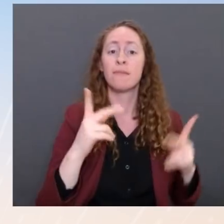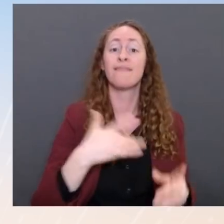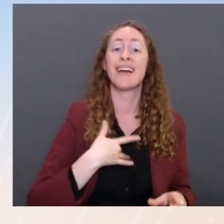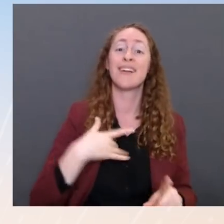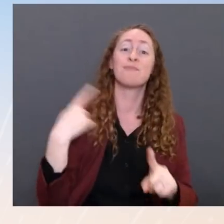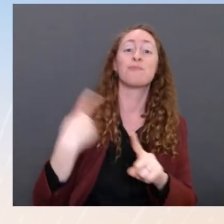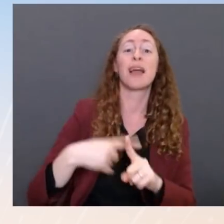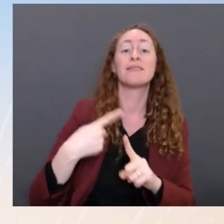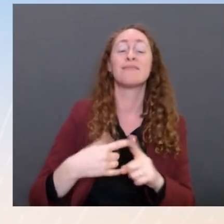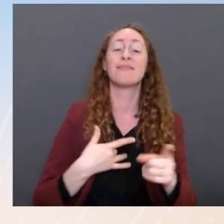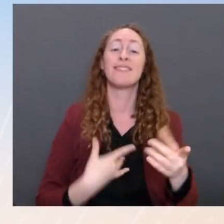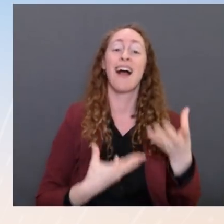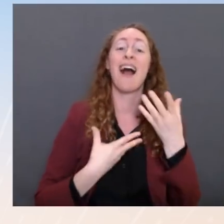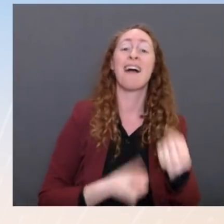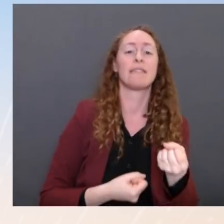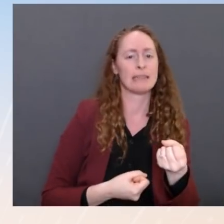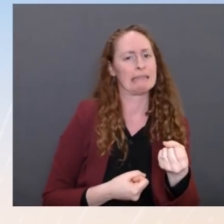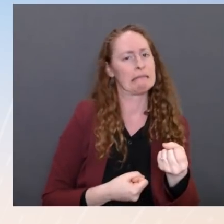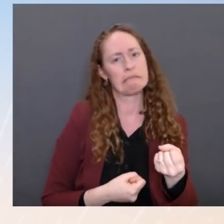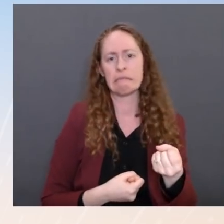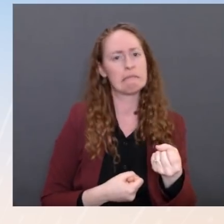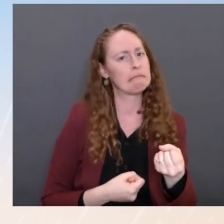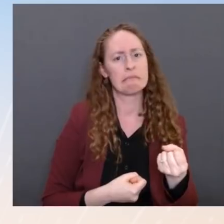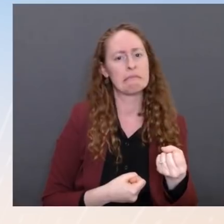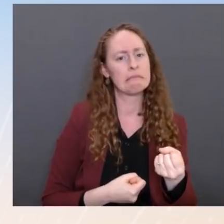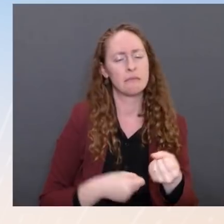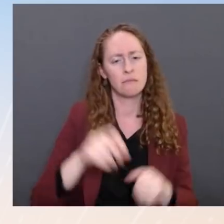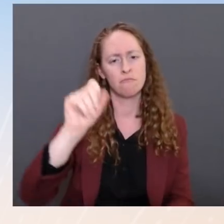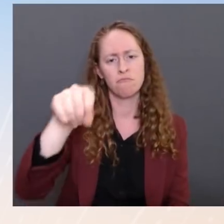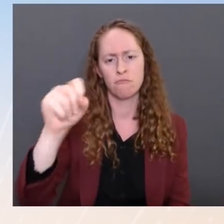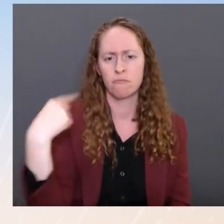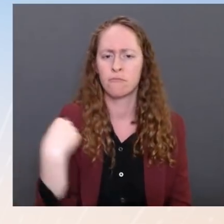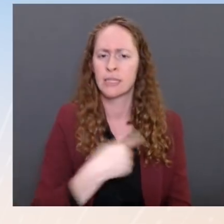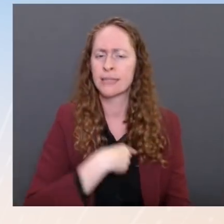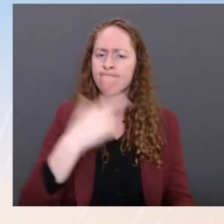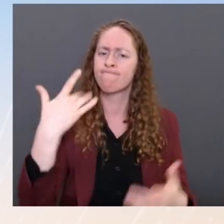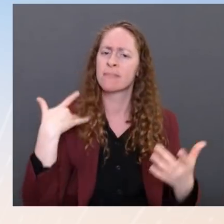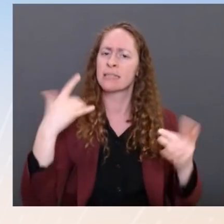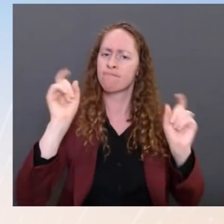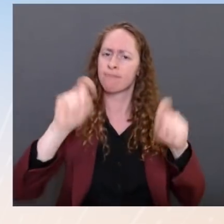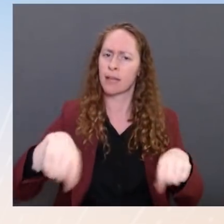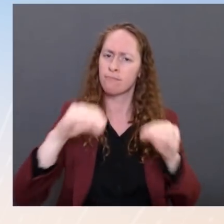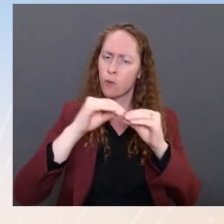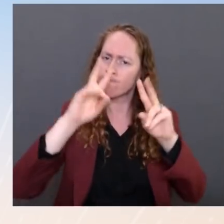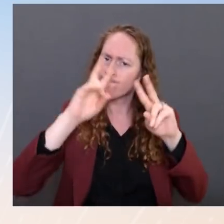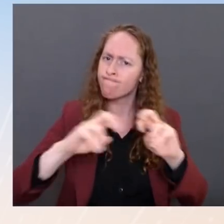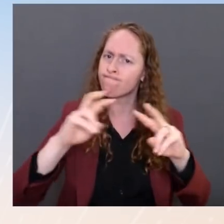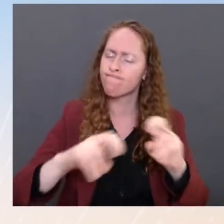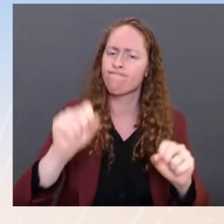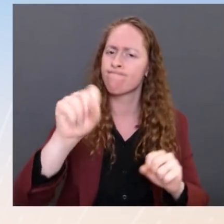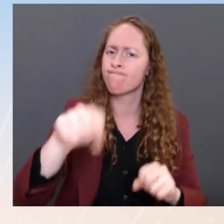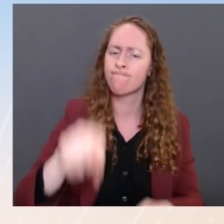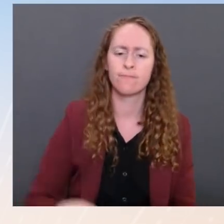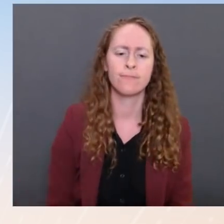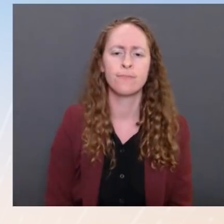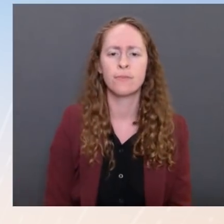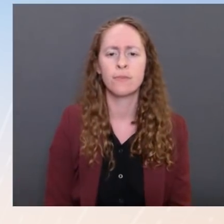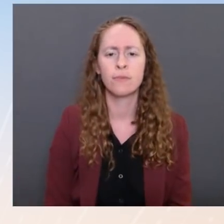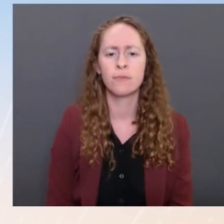all of us believe that more needs to be done. The Press: And the Internet has become a tool for children's education. A lot of students use the Internet to learn.